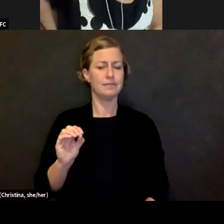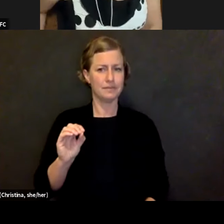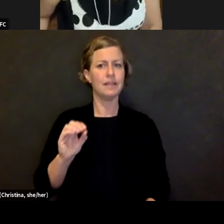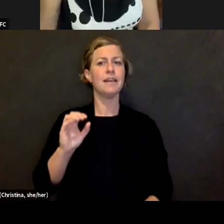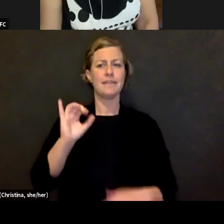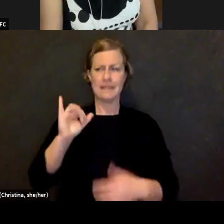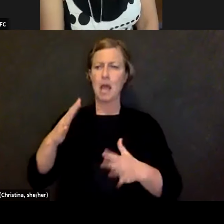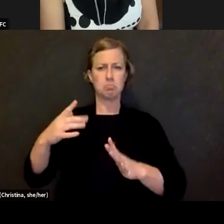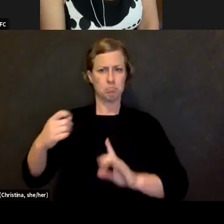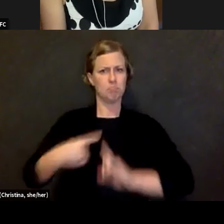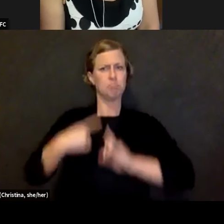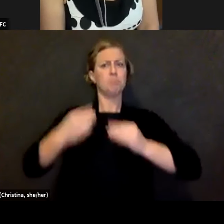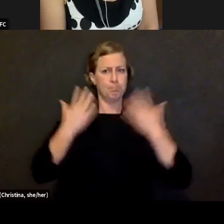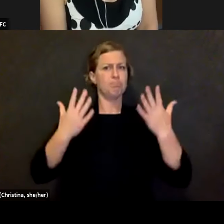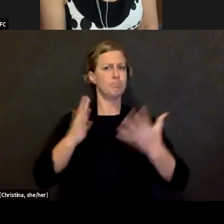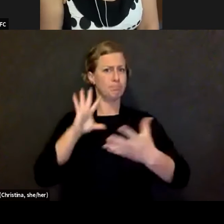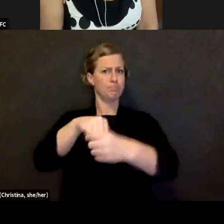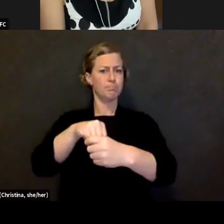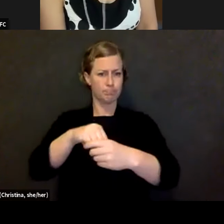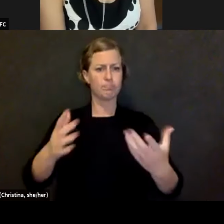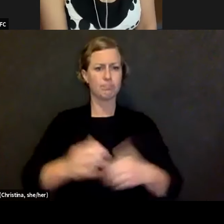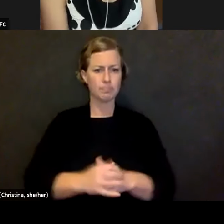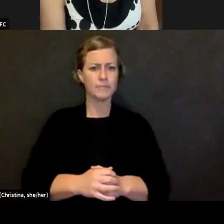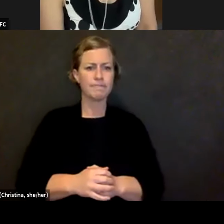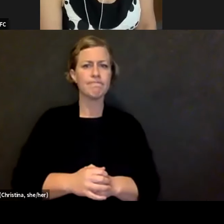last year when there was a